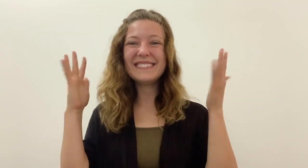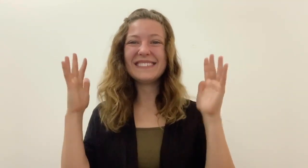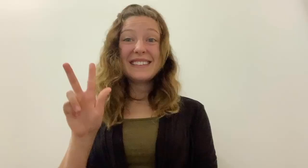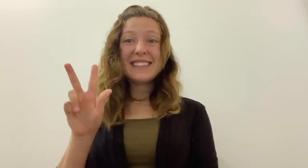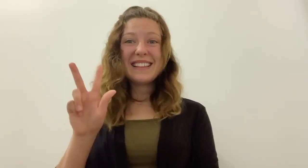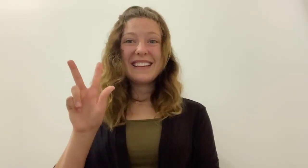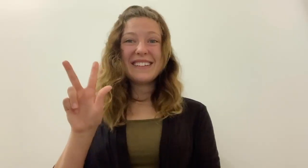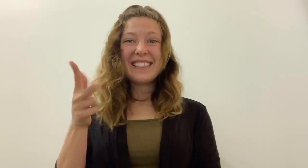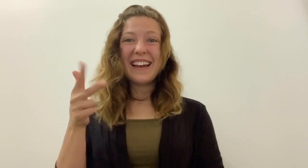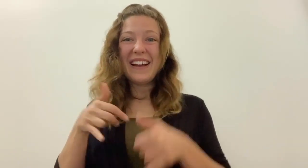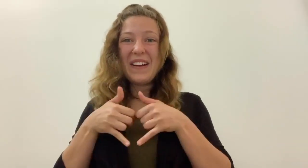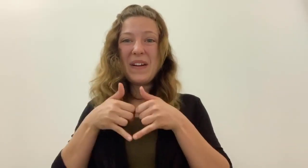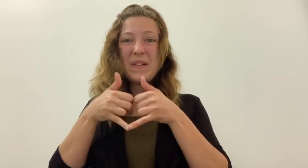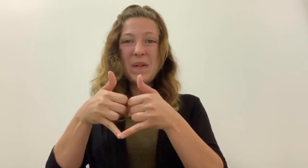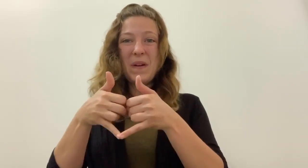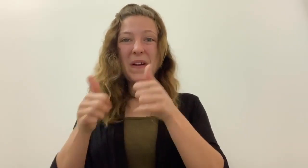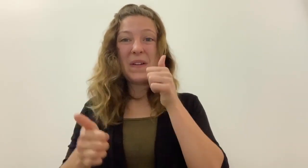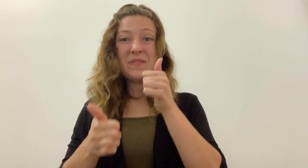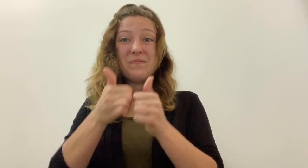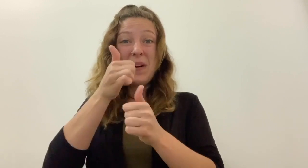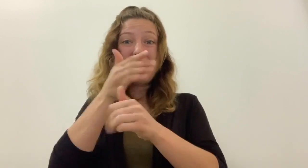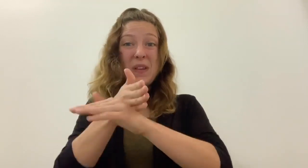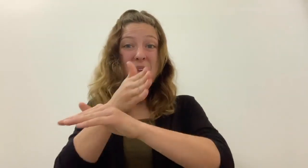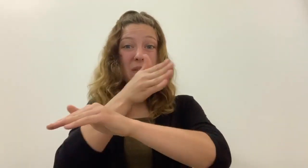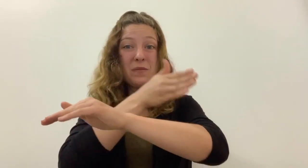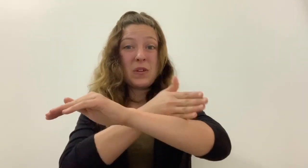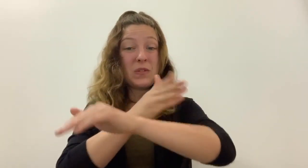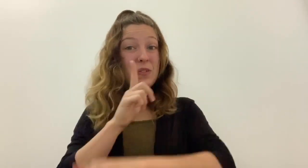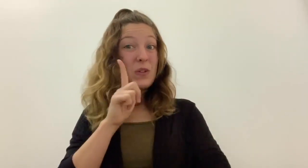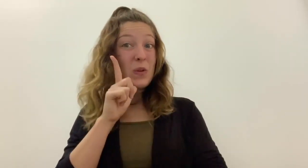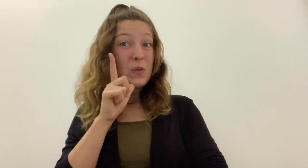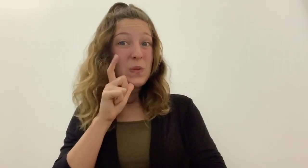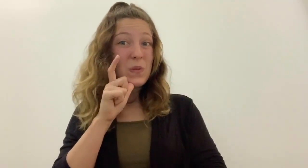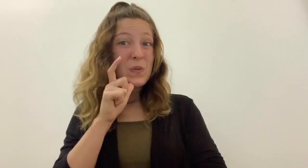The third award is for Most Improved.